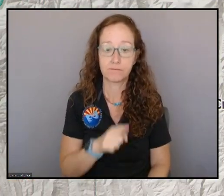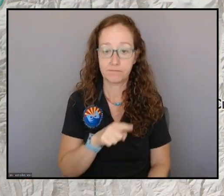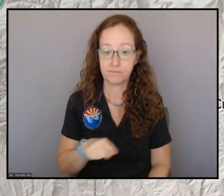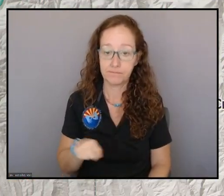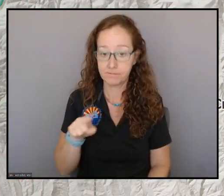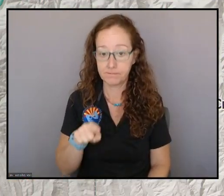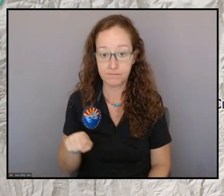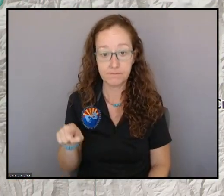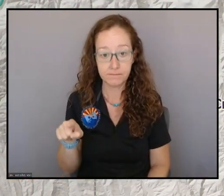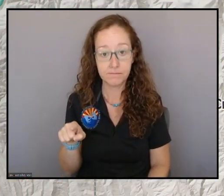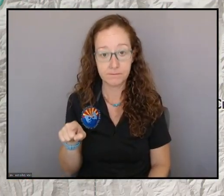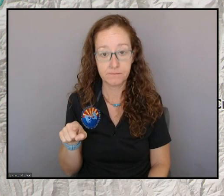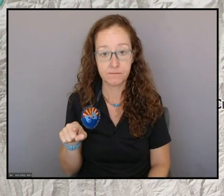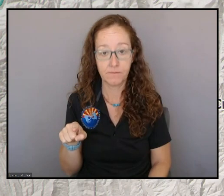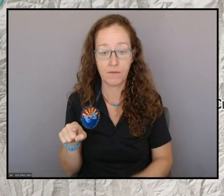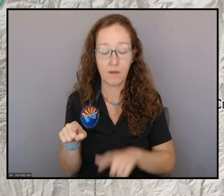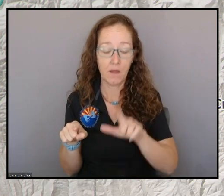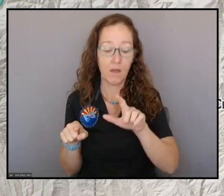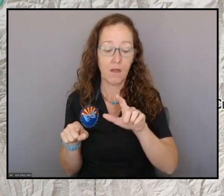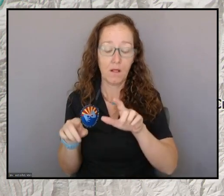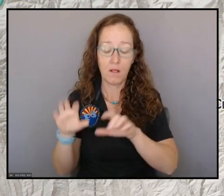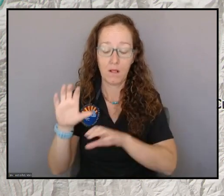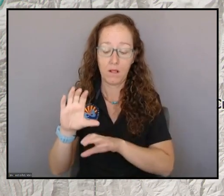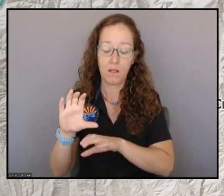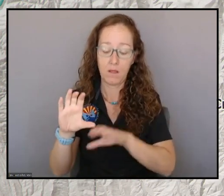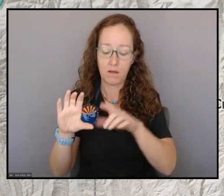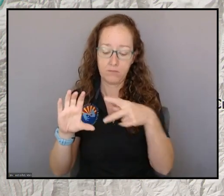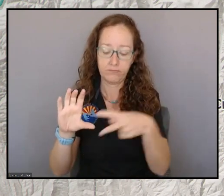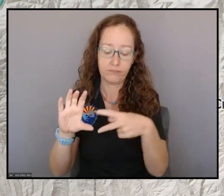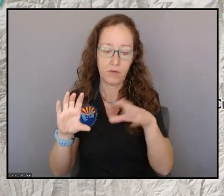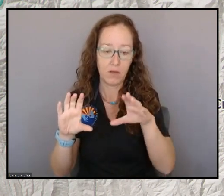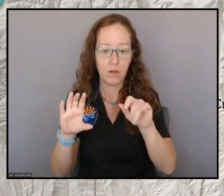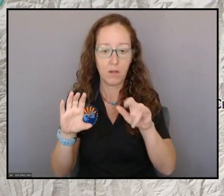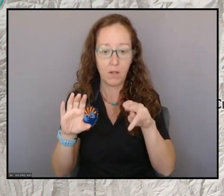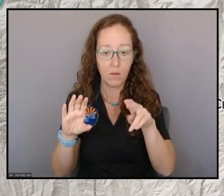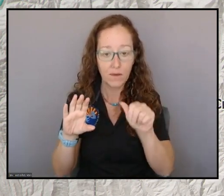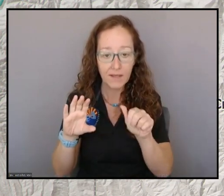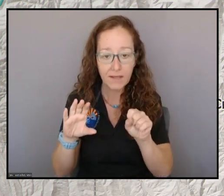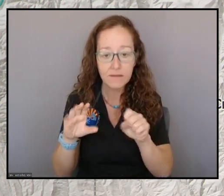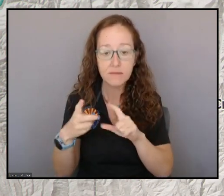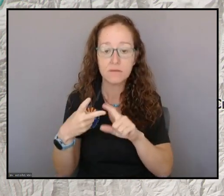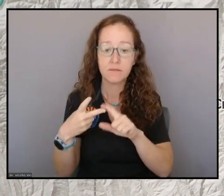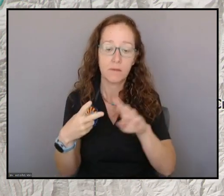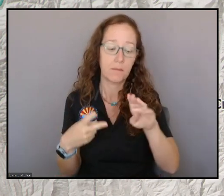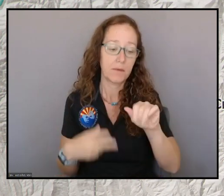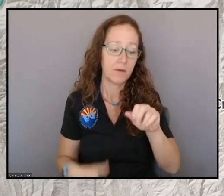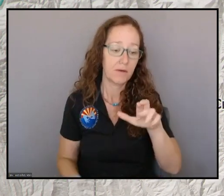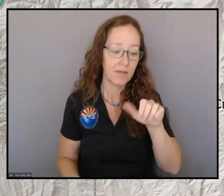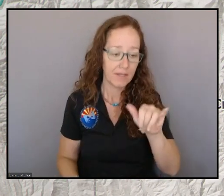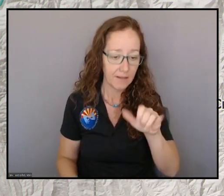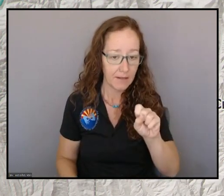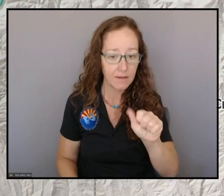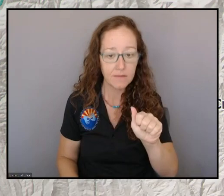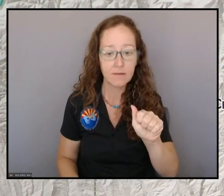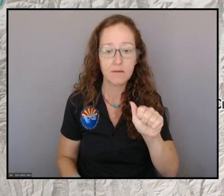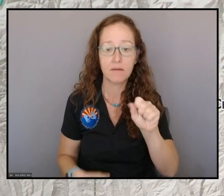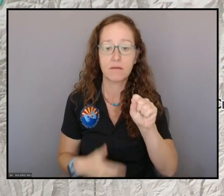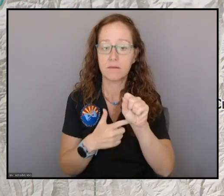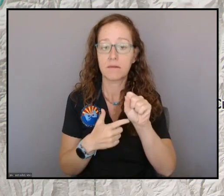Lower Colonias, Upper Colonias, Barillas Peak areas, the good work is continuing in there. The lines have been put into